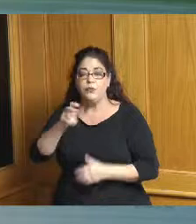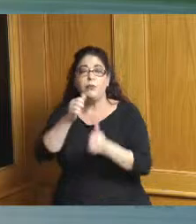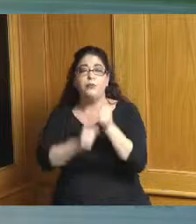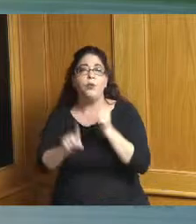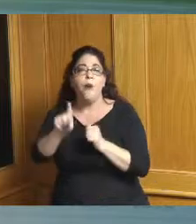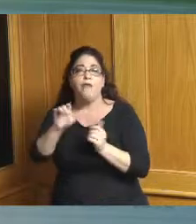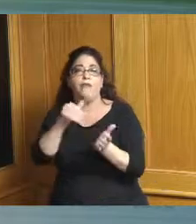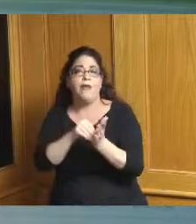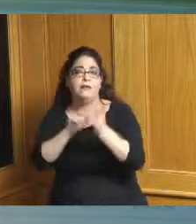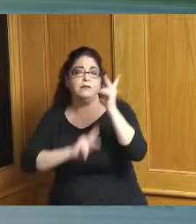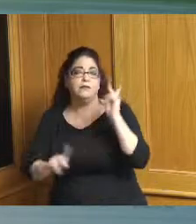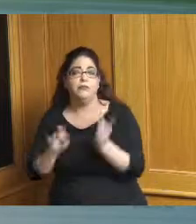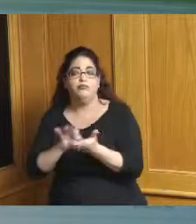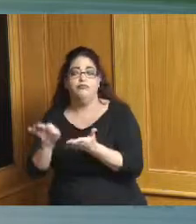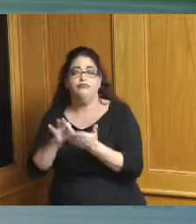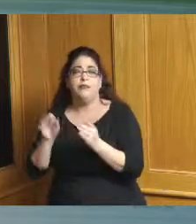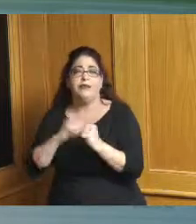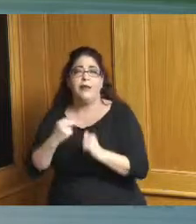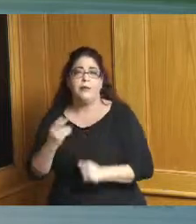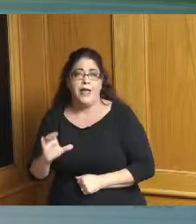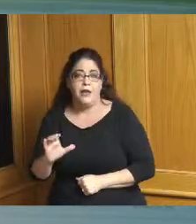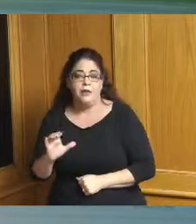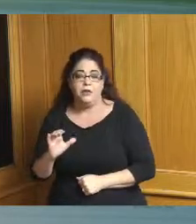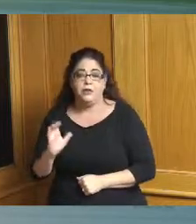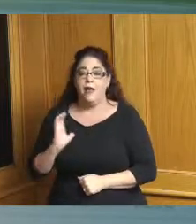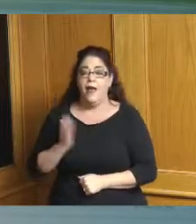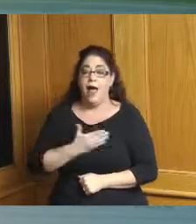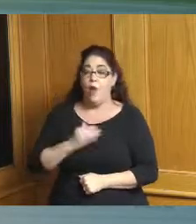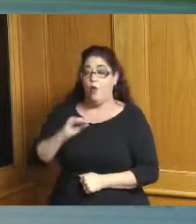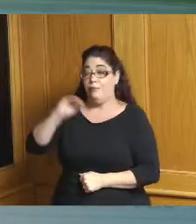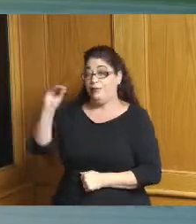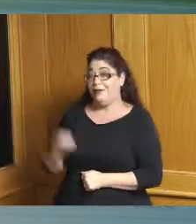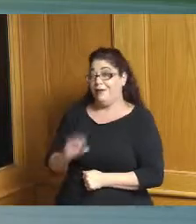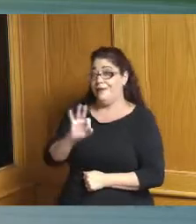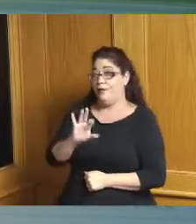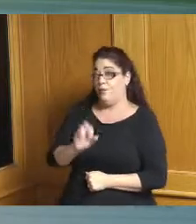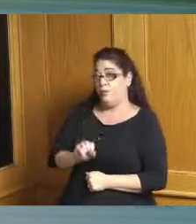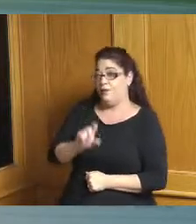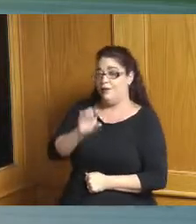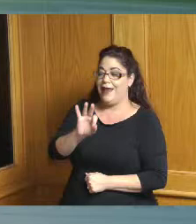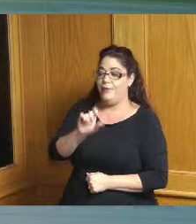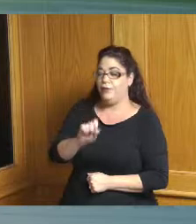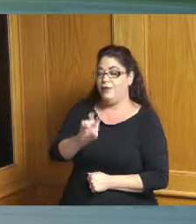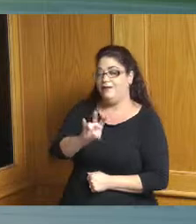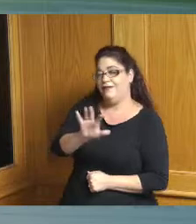here in Hamilton County with a county percent positivity of 9.75 percent so just slightly higher